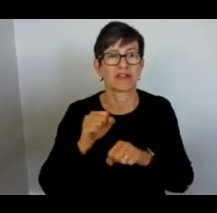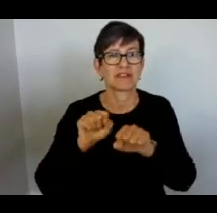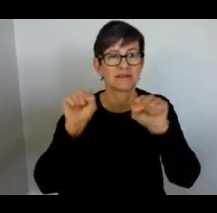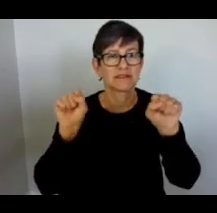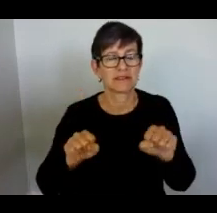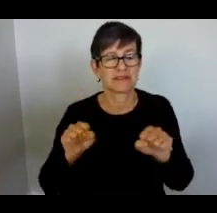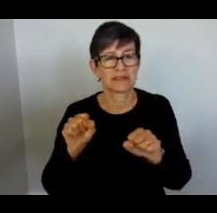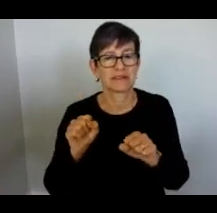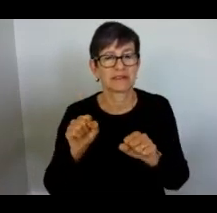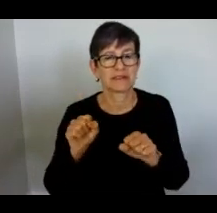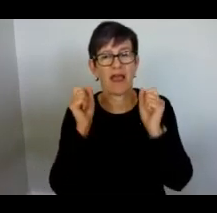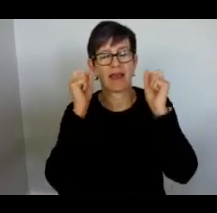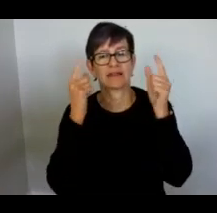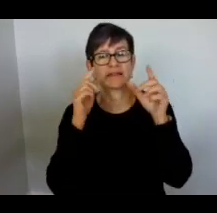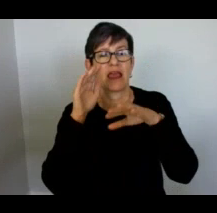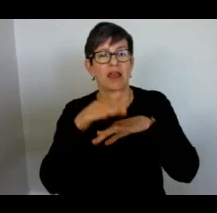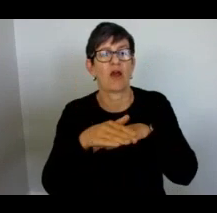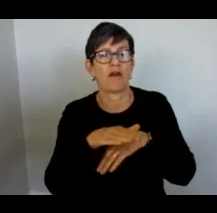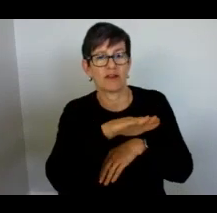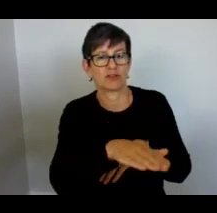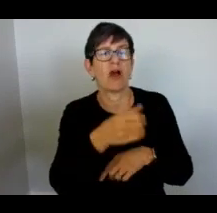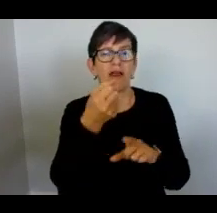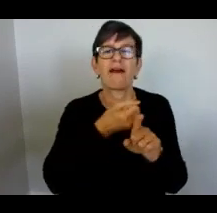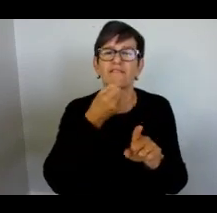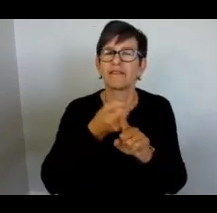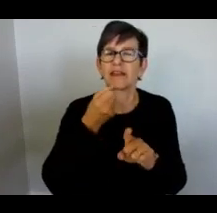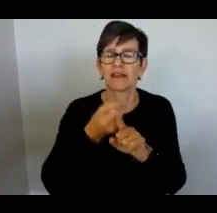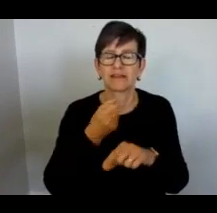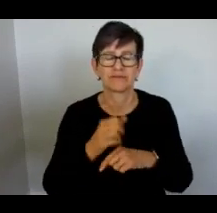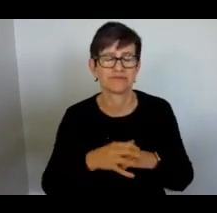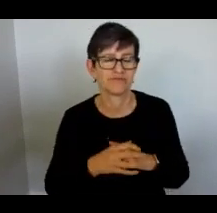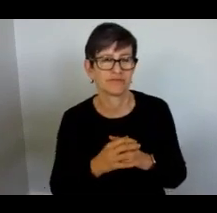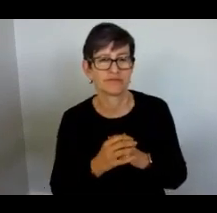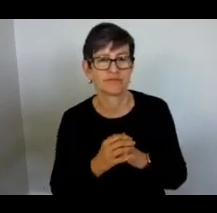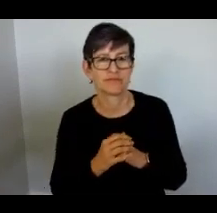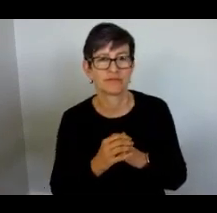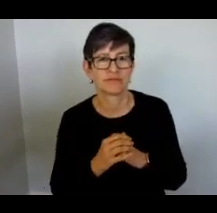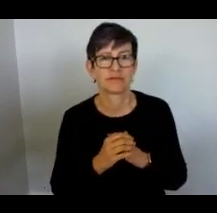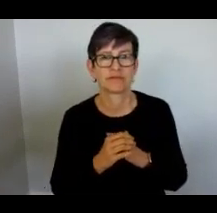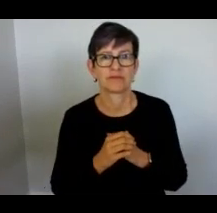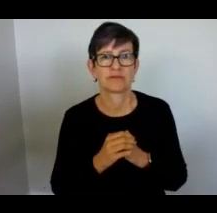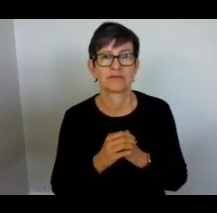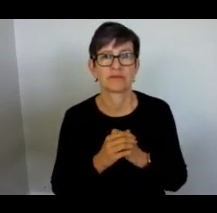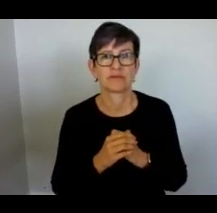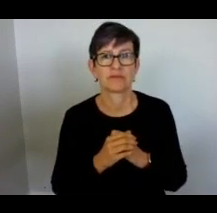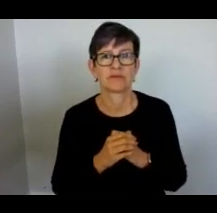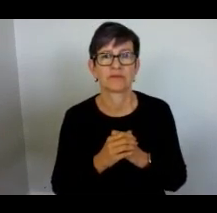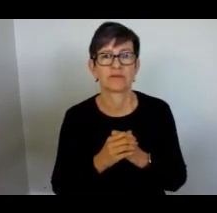for the children or young people. KATHERINE: